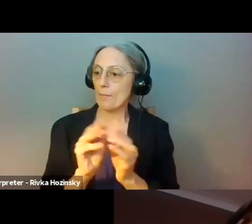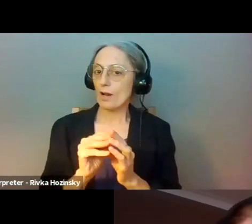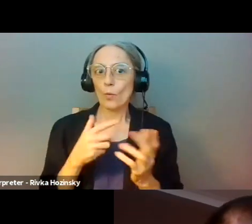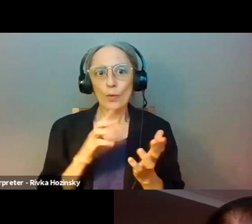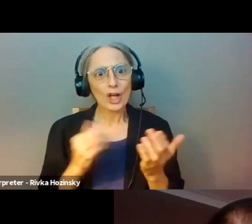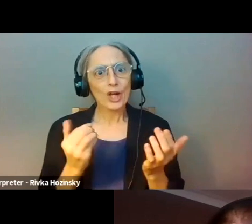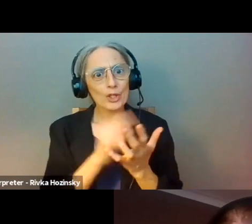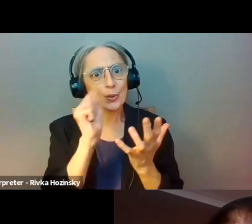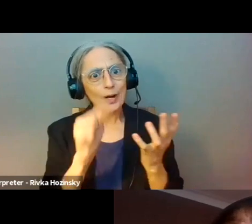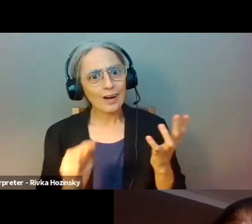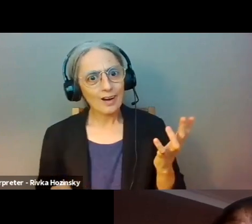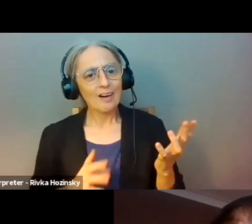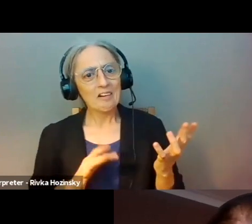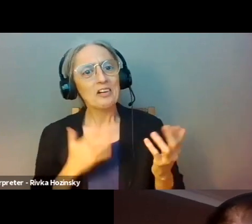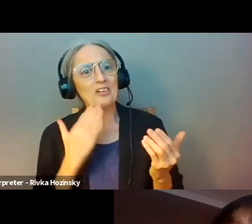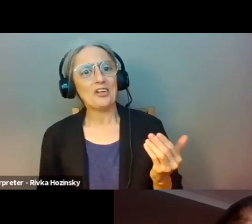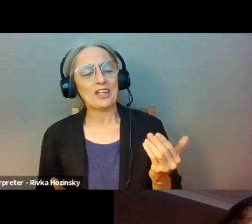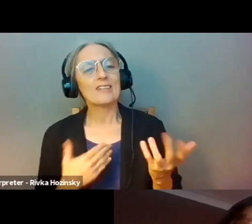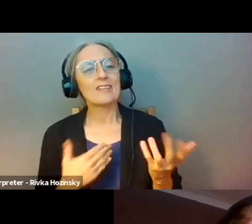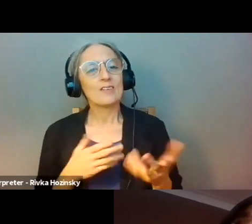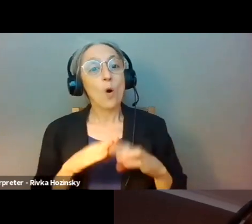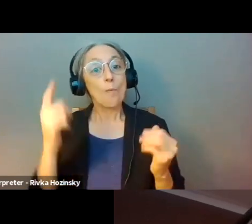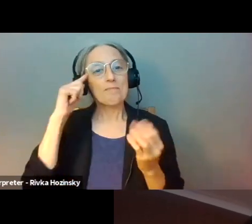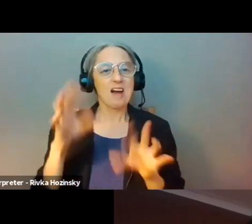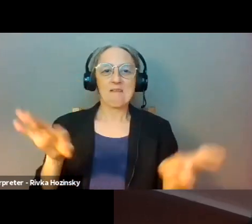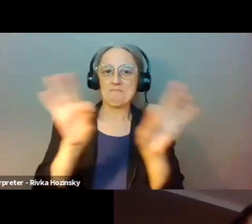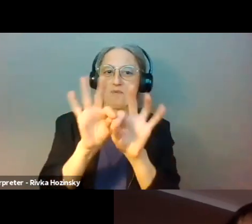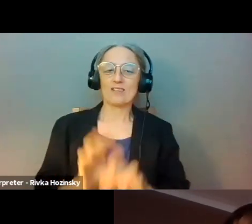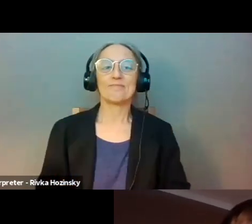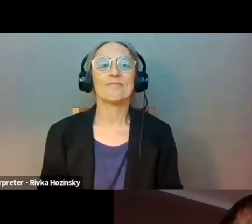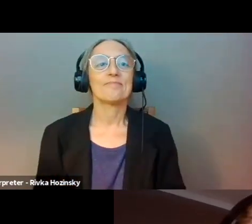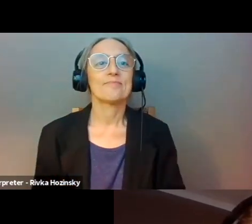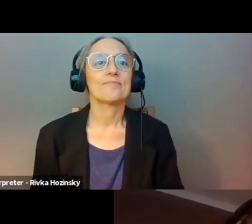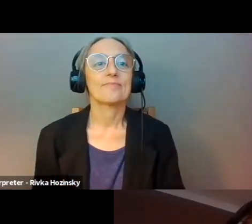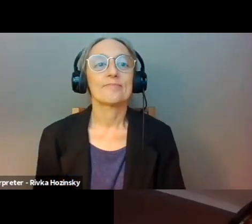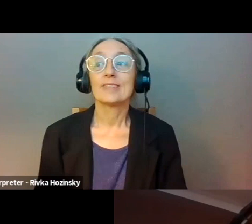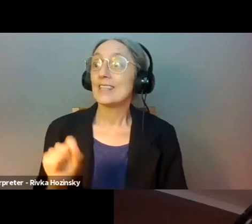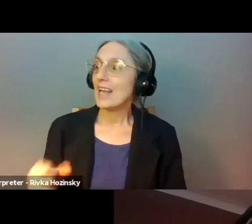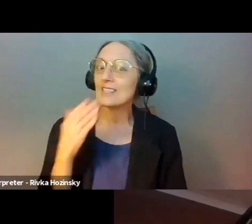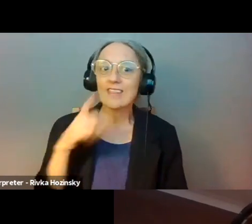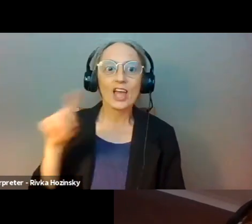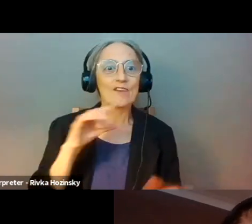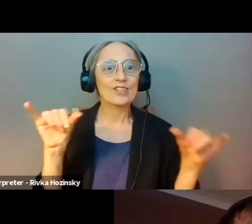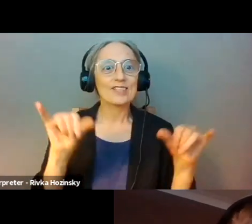And just being able to keep an open mind about that is important. Yes. Thank you everyone, for sticking around this late in the day.